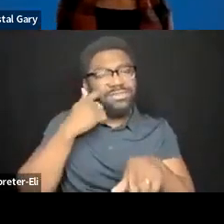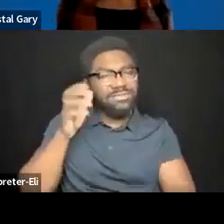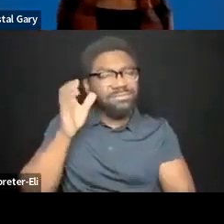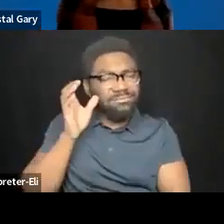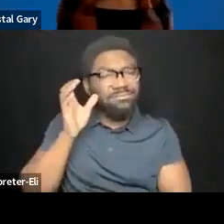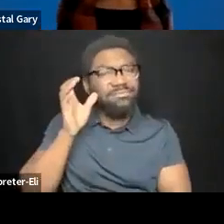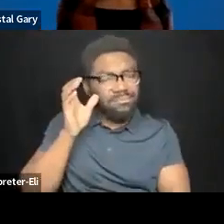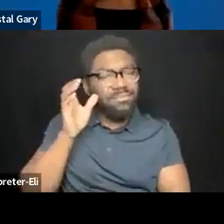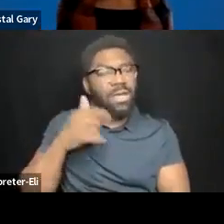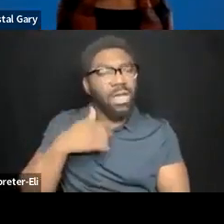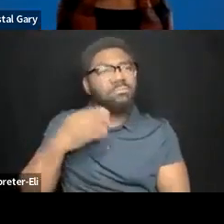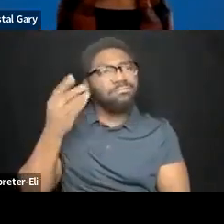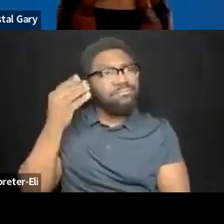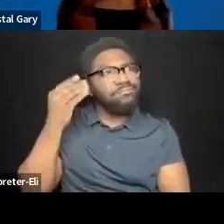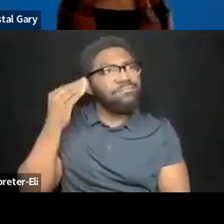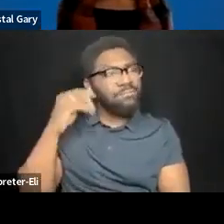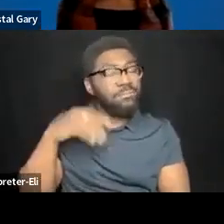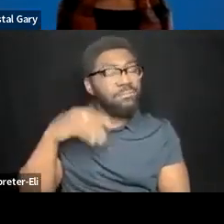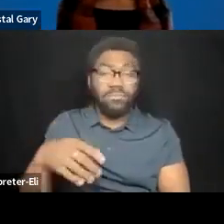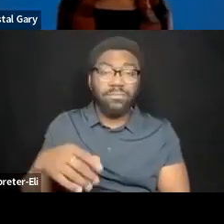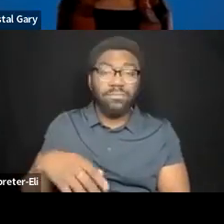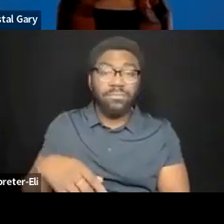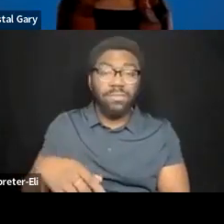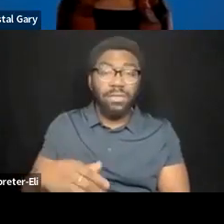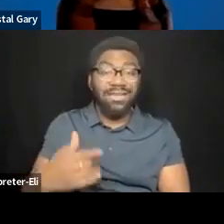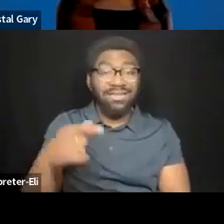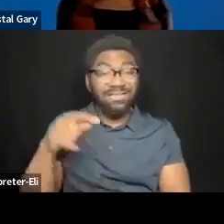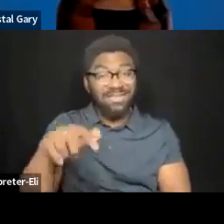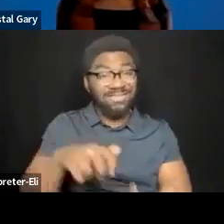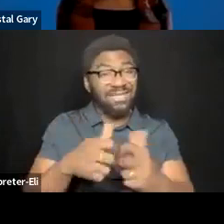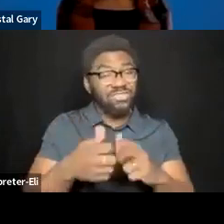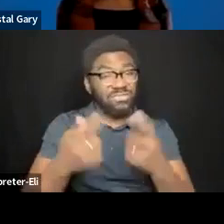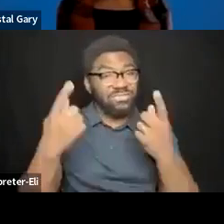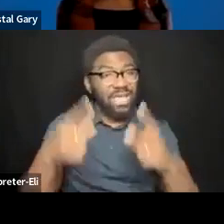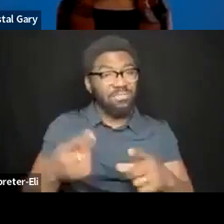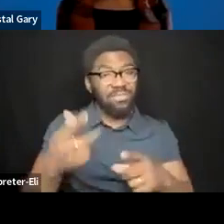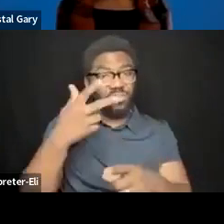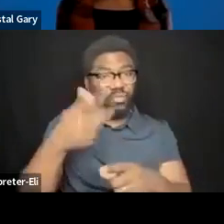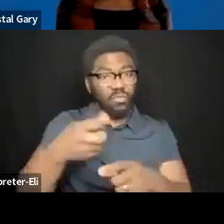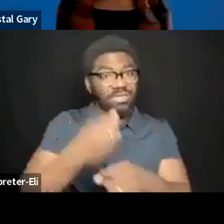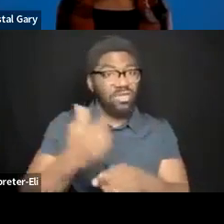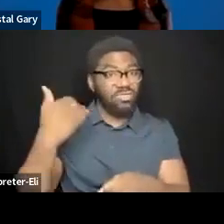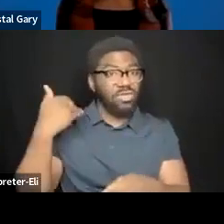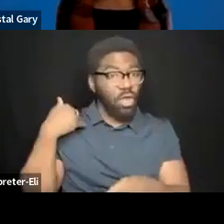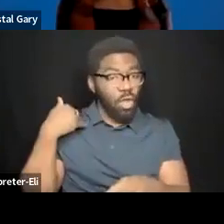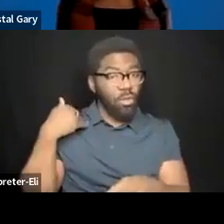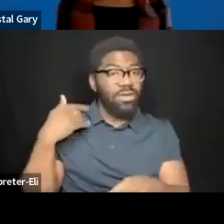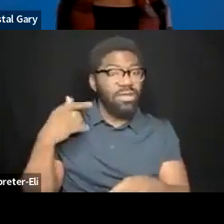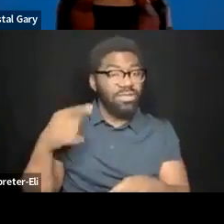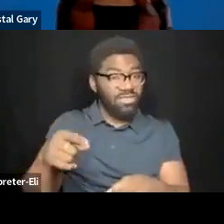and these issues happened three years ago. And certainly, I think it was Jill or somebody else that mentioned these are the longstanding issues at CDC